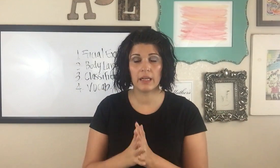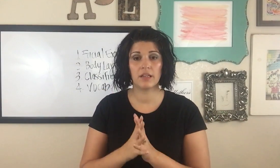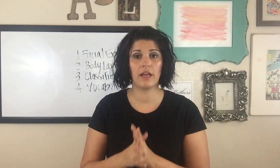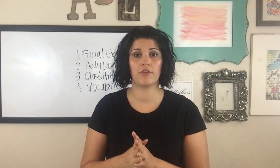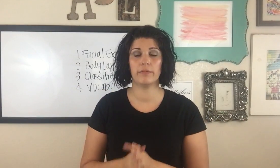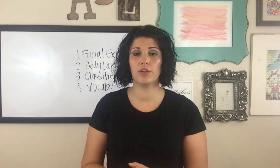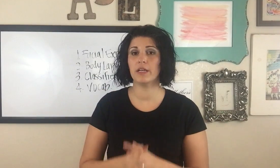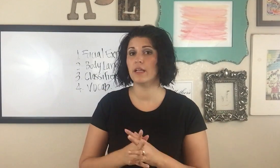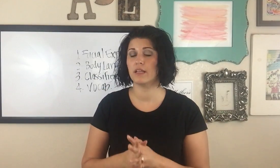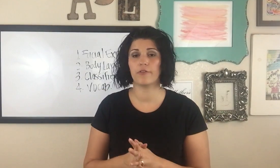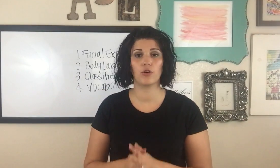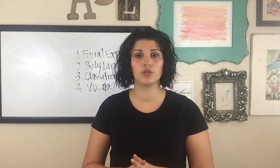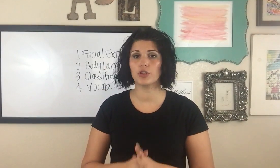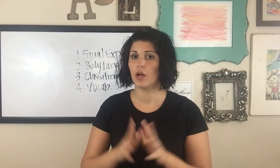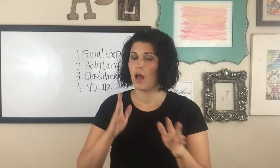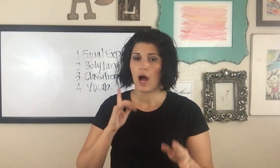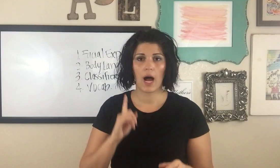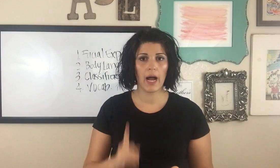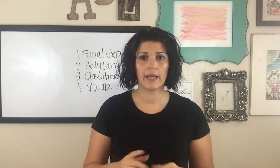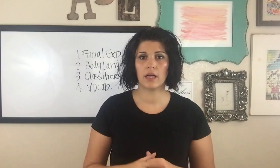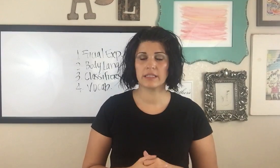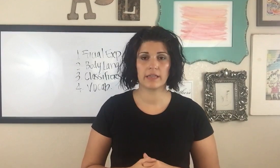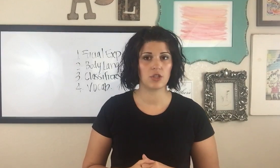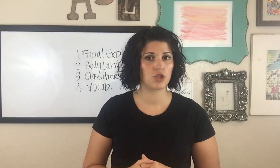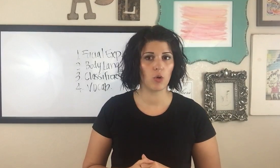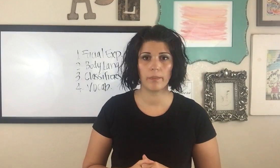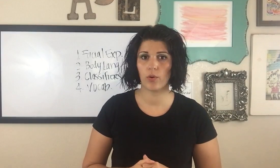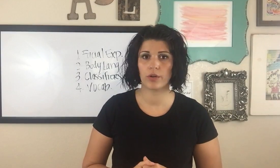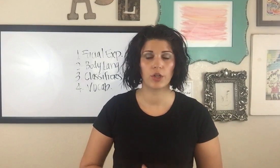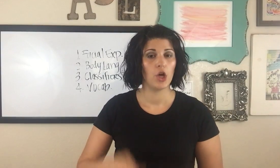in the deaf community and deaf culture, eye contact is so important.